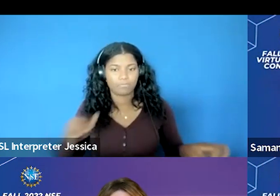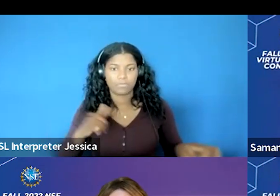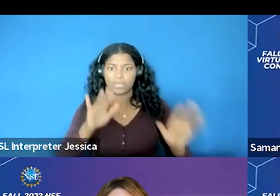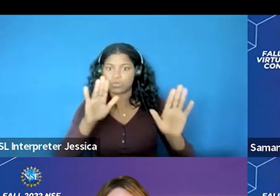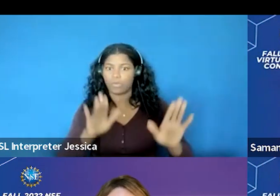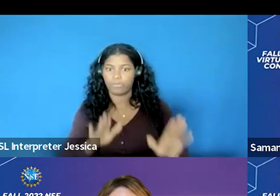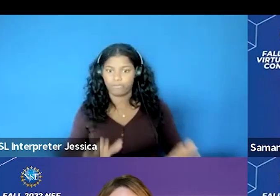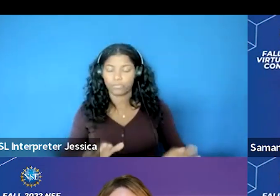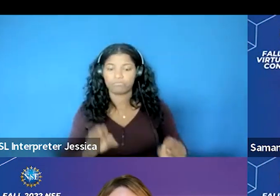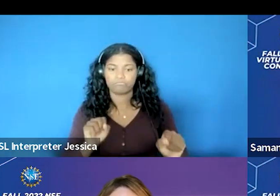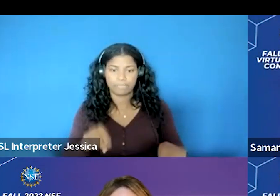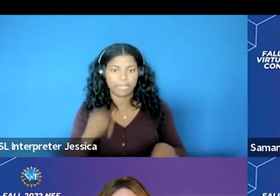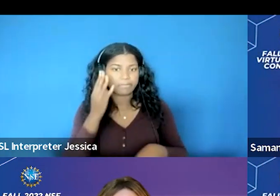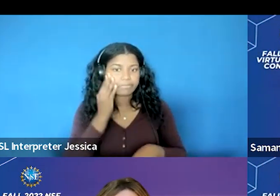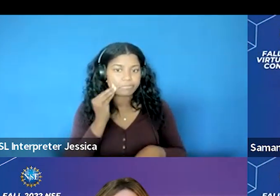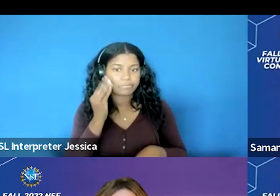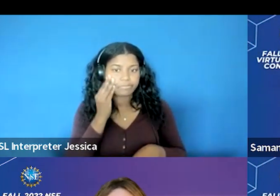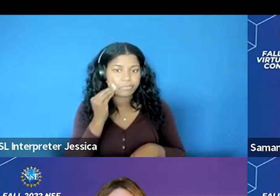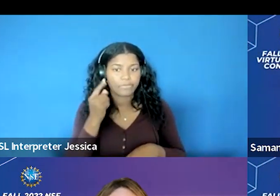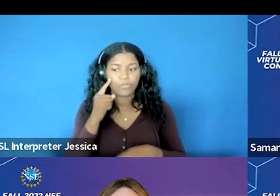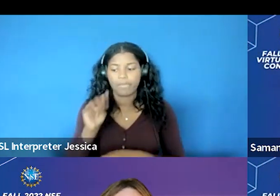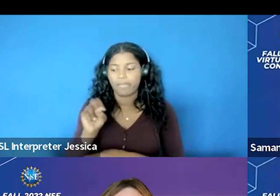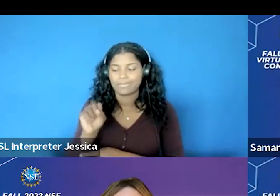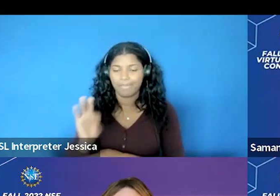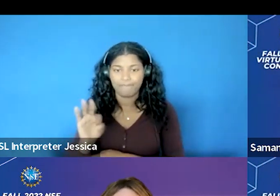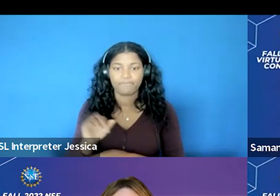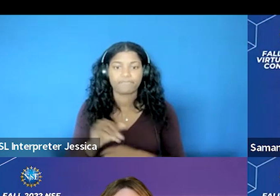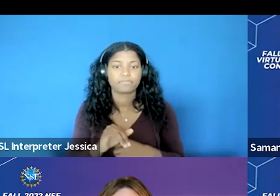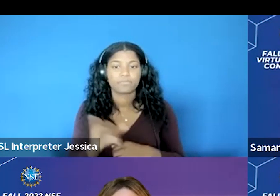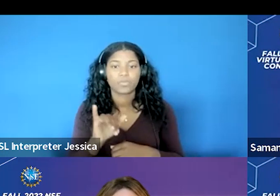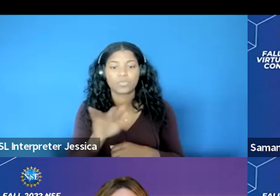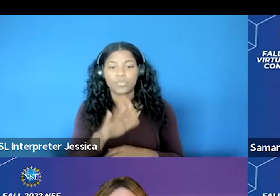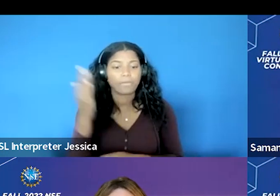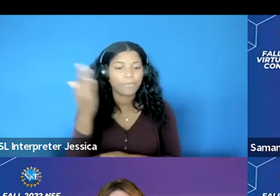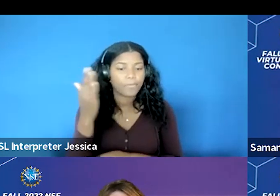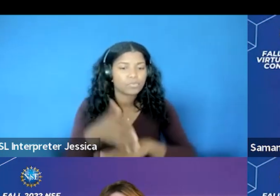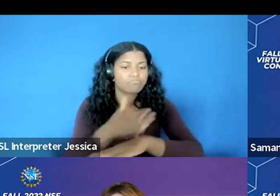to get experience in what NSF is all about and how to make your proposal even better.